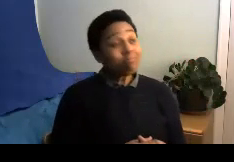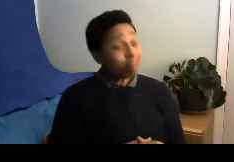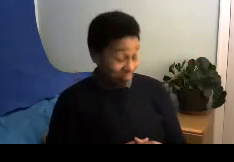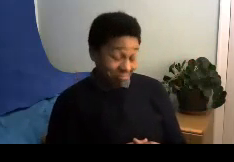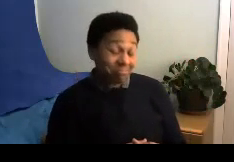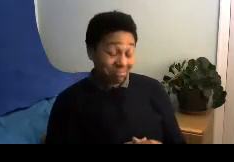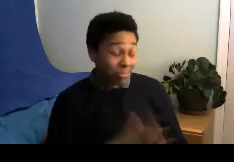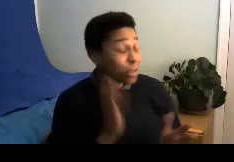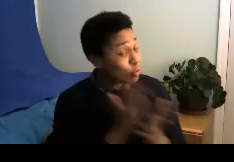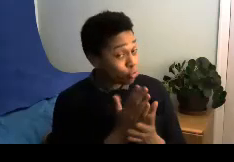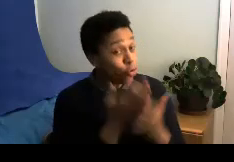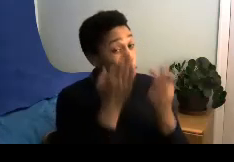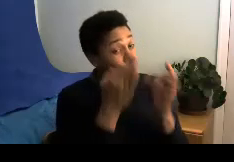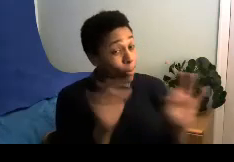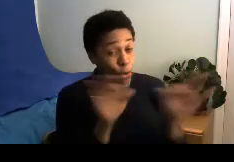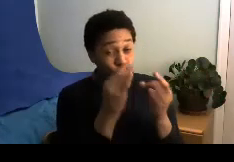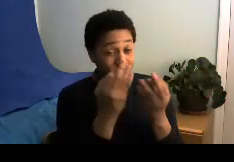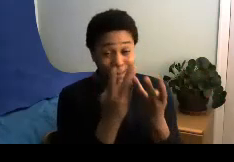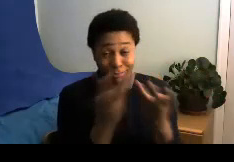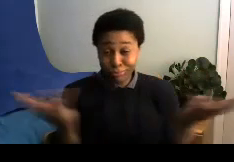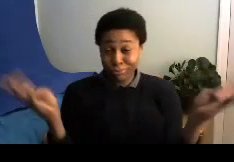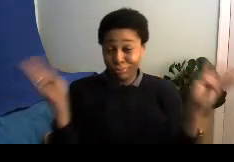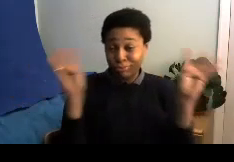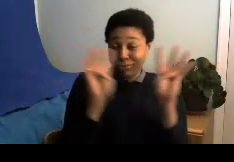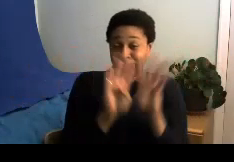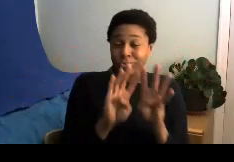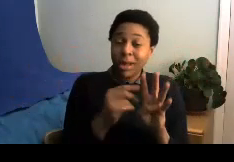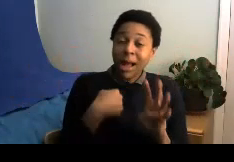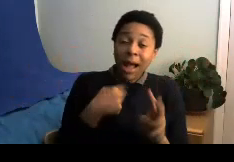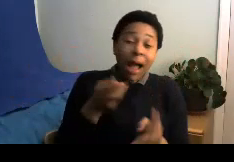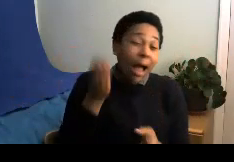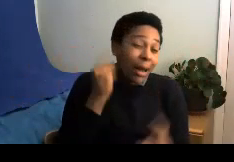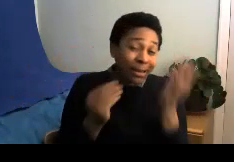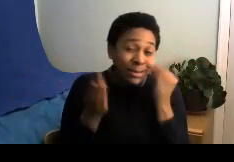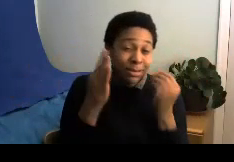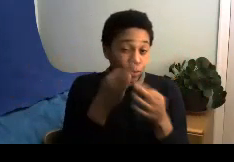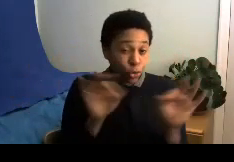us, I listen to music while I'm writing, as well. So, and also